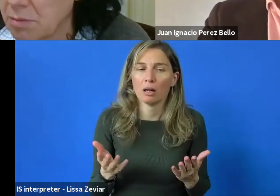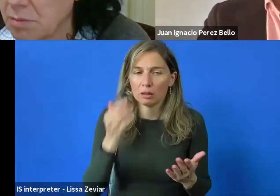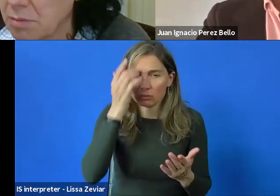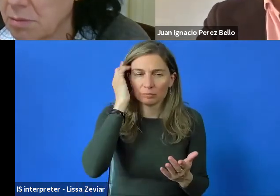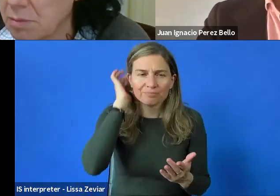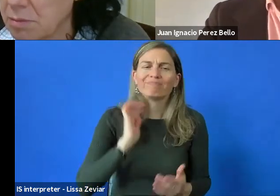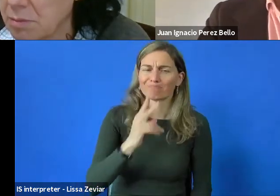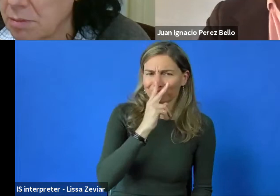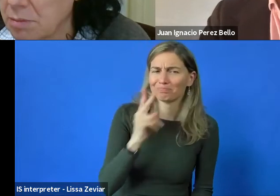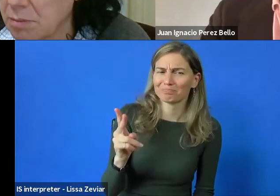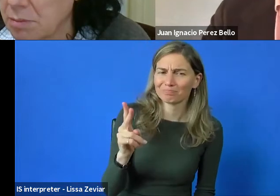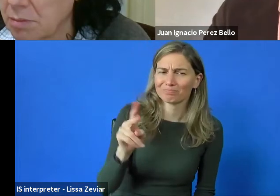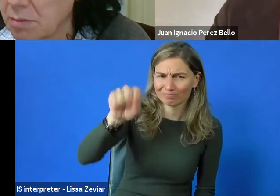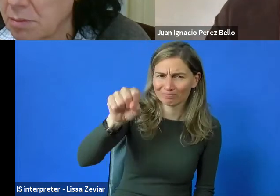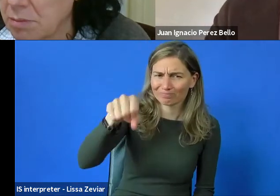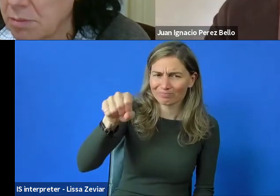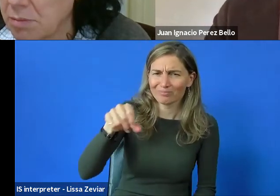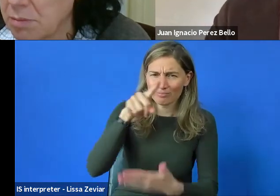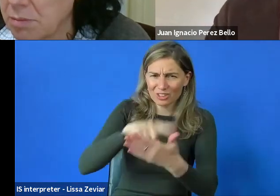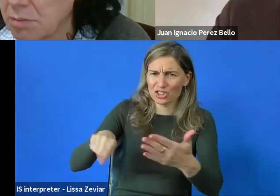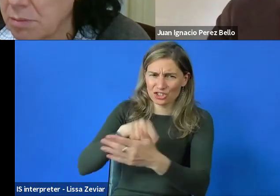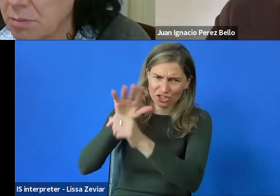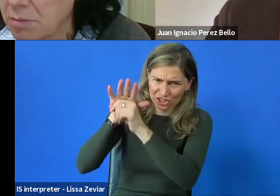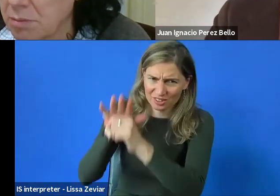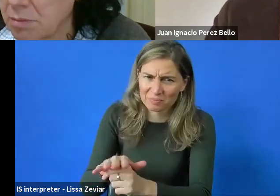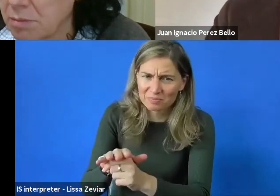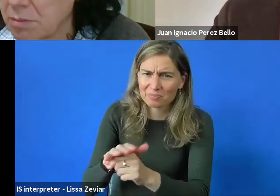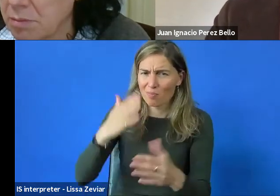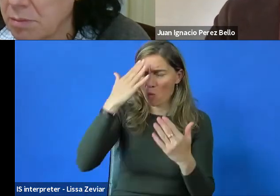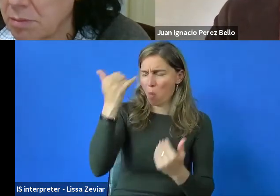it is a general practice in the state and the disability-based discrimination